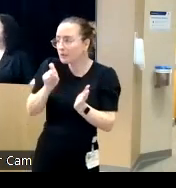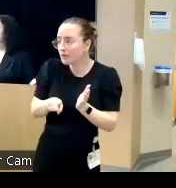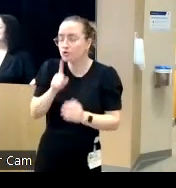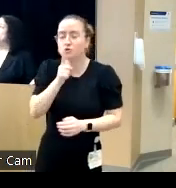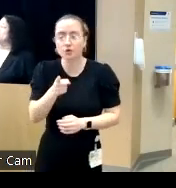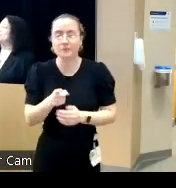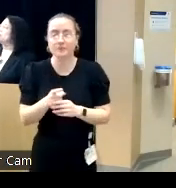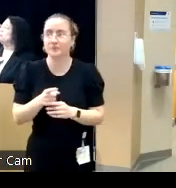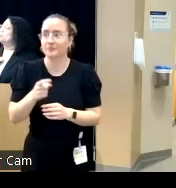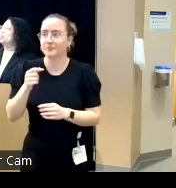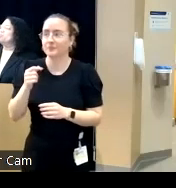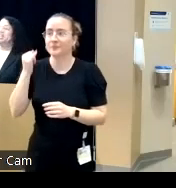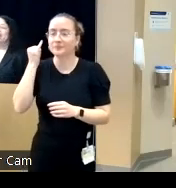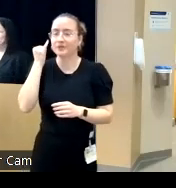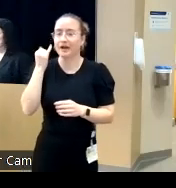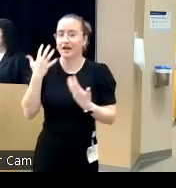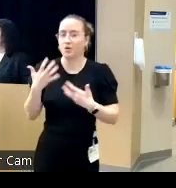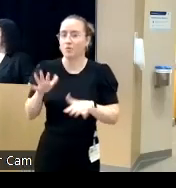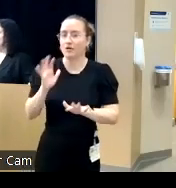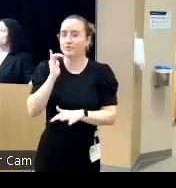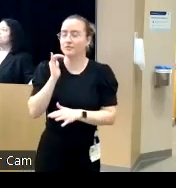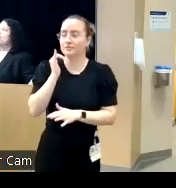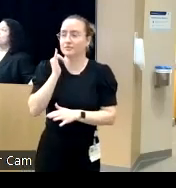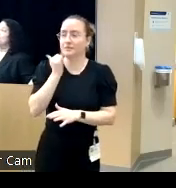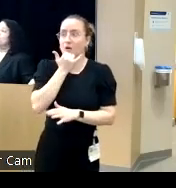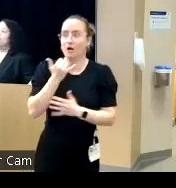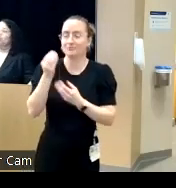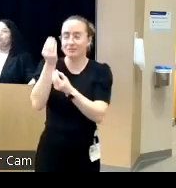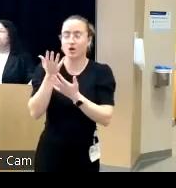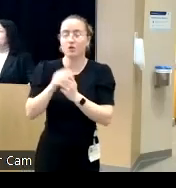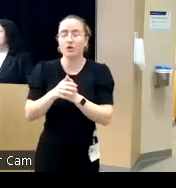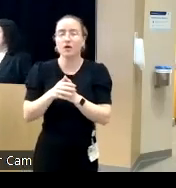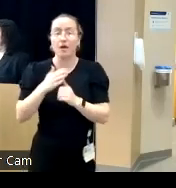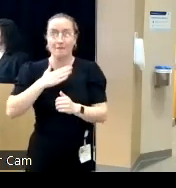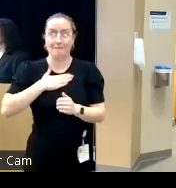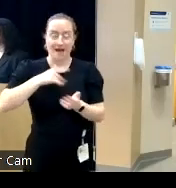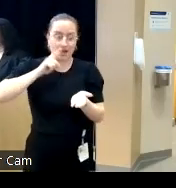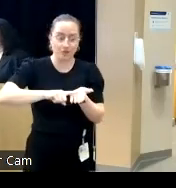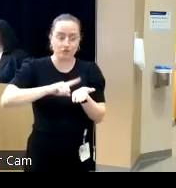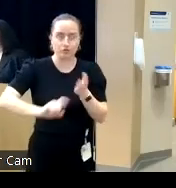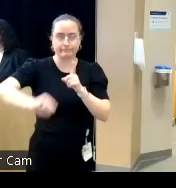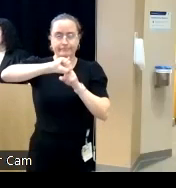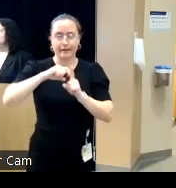correct me if I may misspeak but I believe the question is how has the research impacted me in